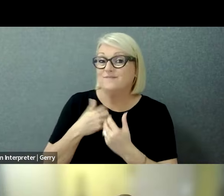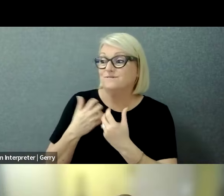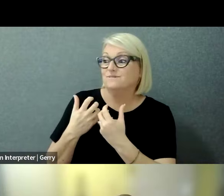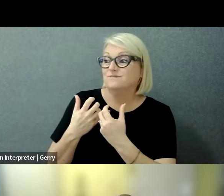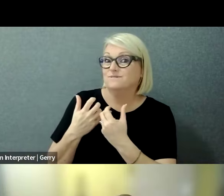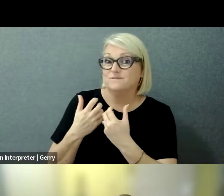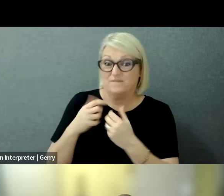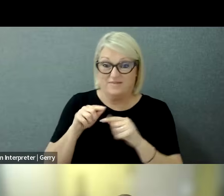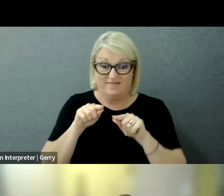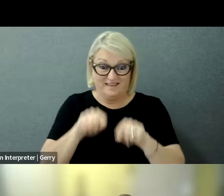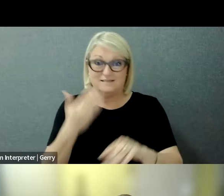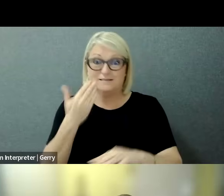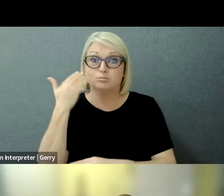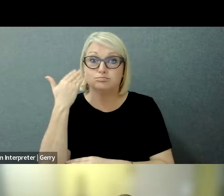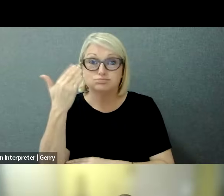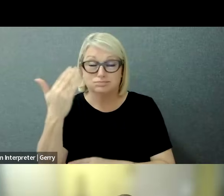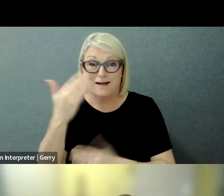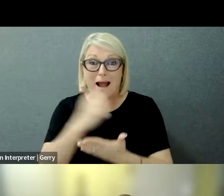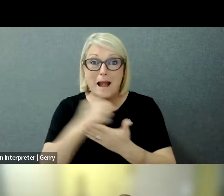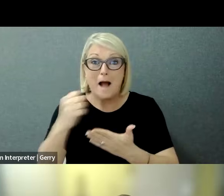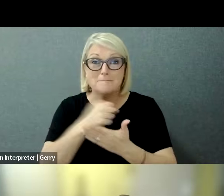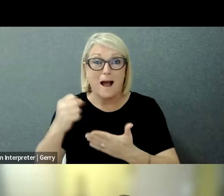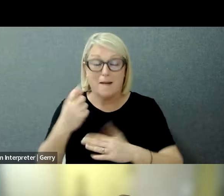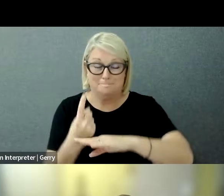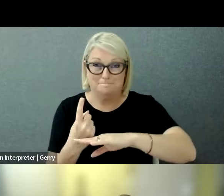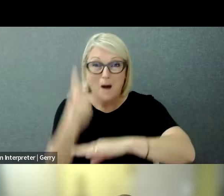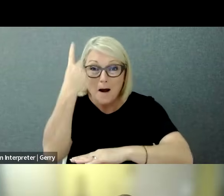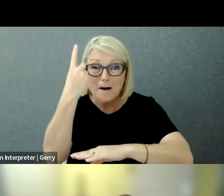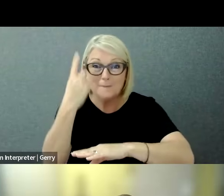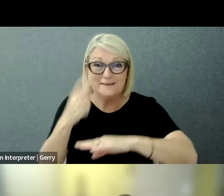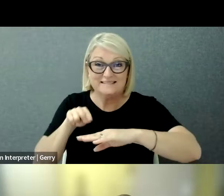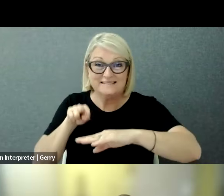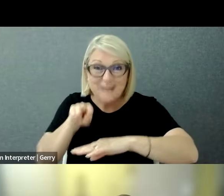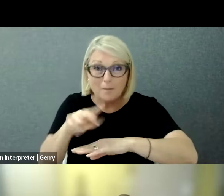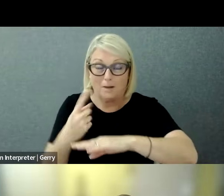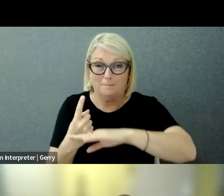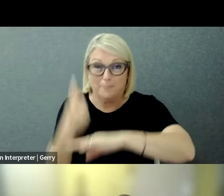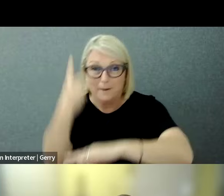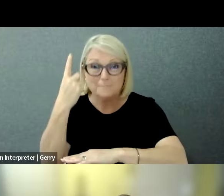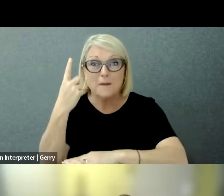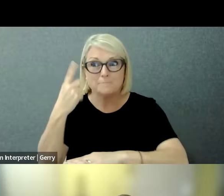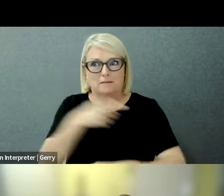that we usually do for these seminars, which speaks to the importance of the conversation and